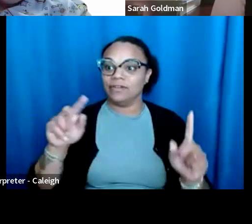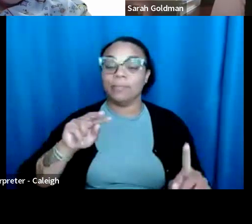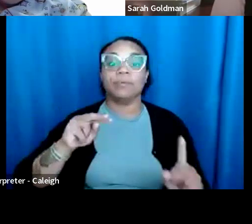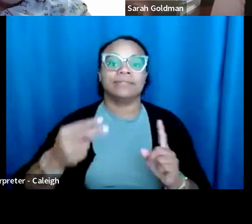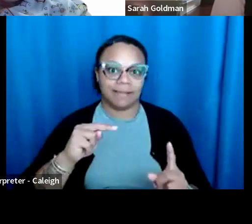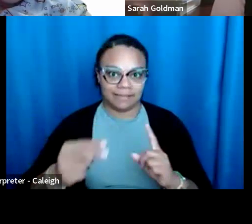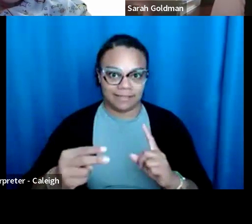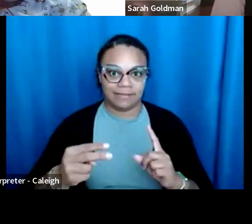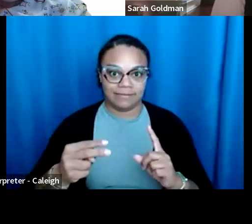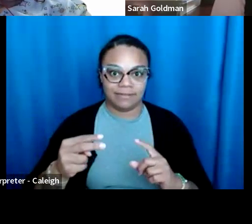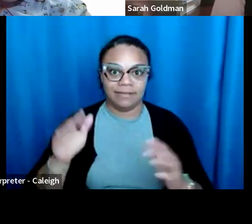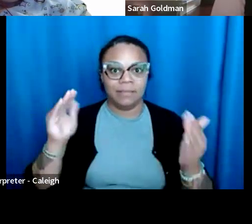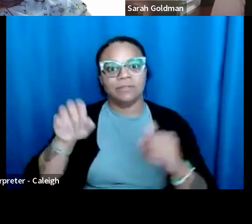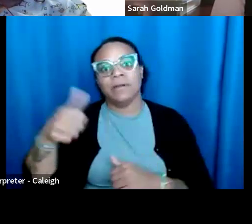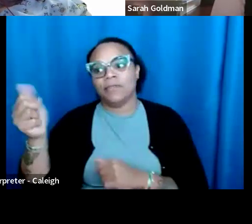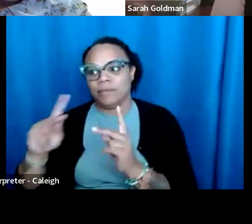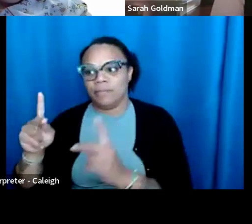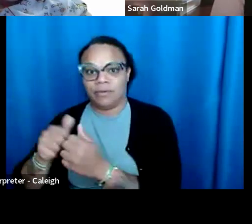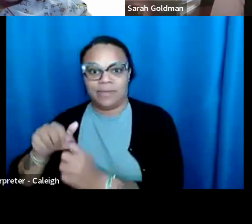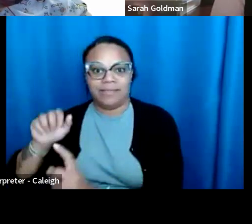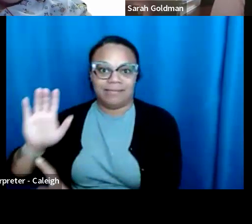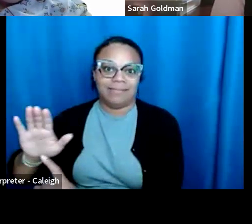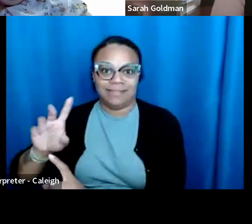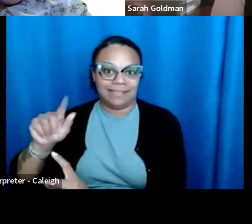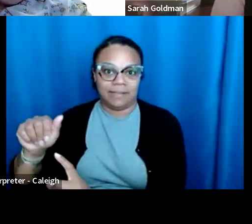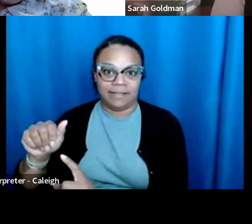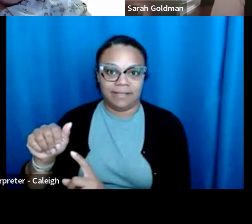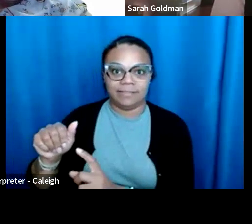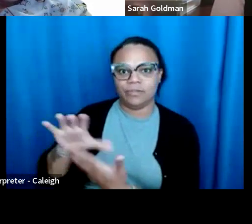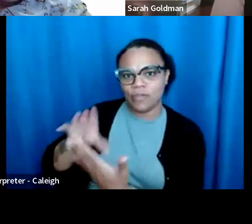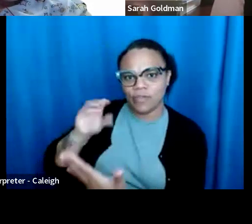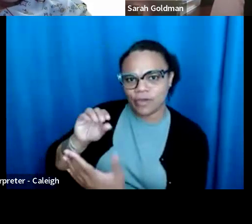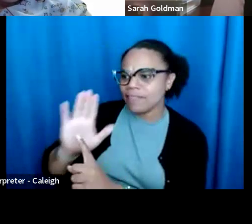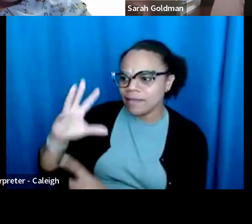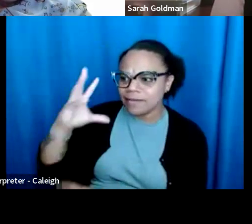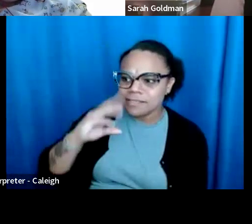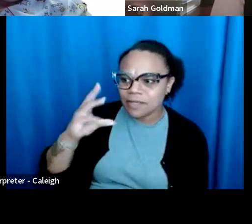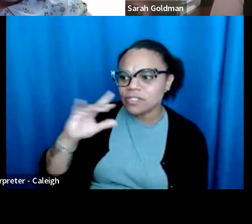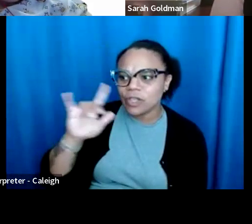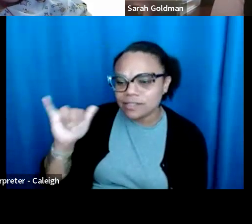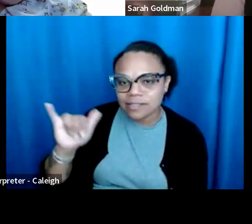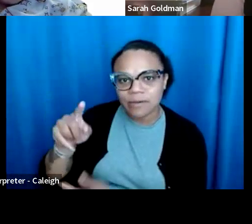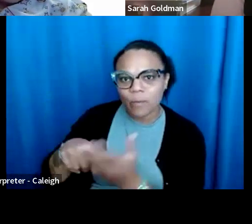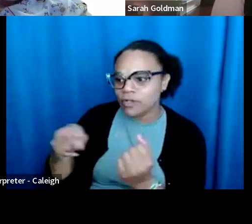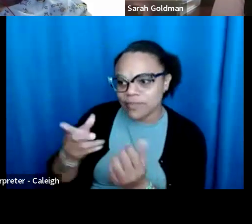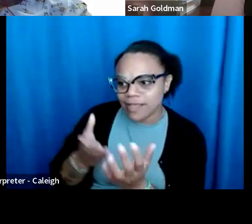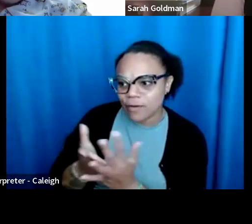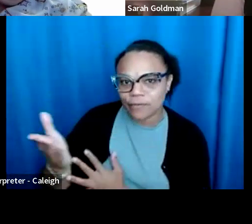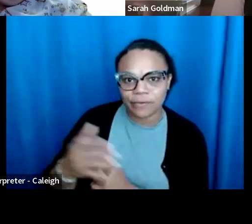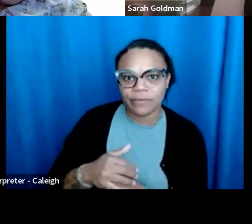from other people with disabilities, and what they're going through. Because even though our journey might be similar